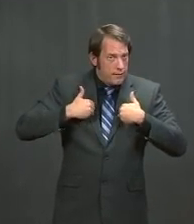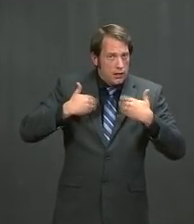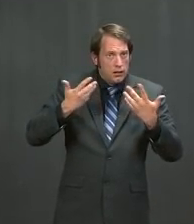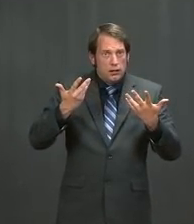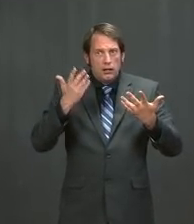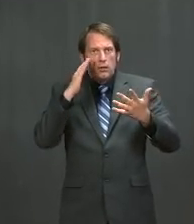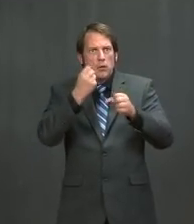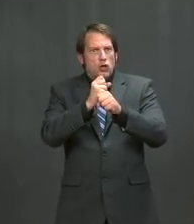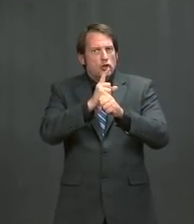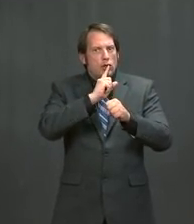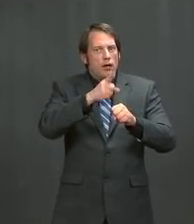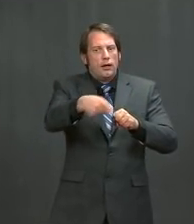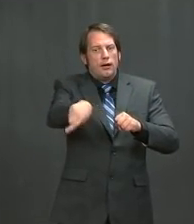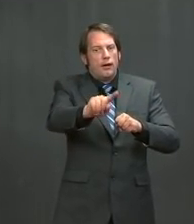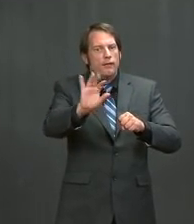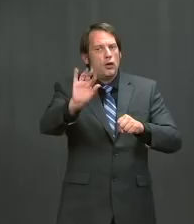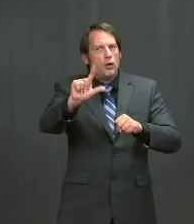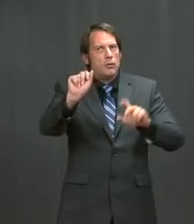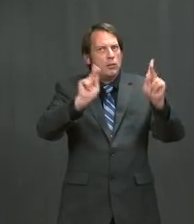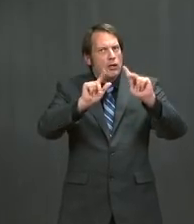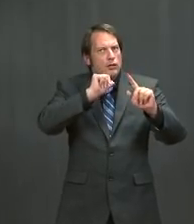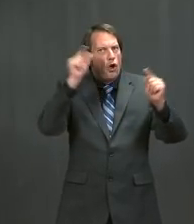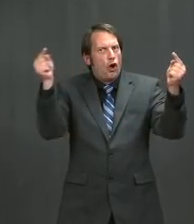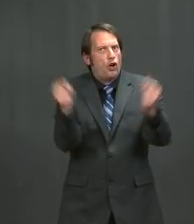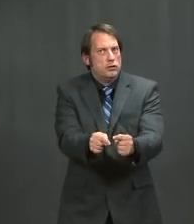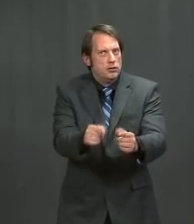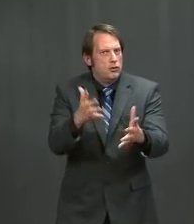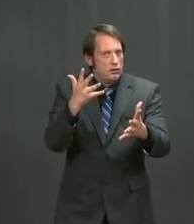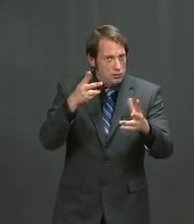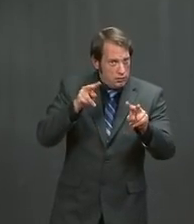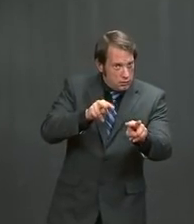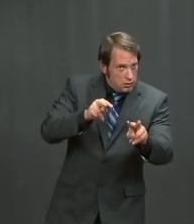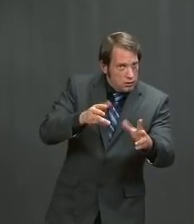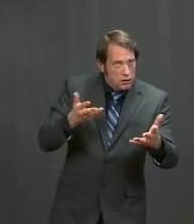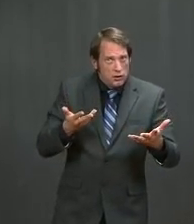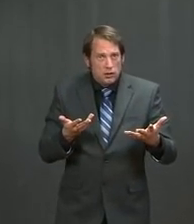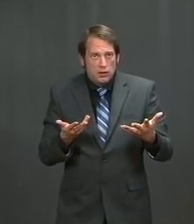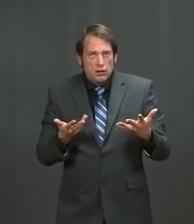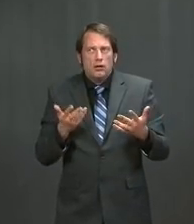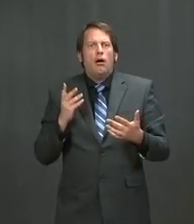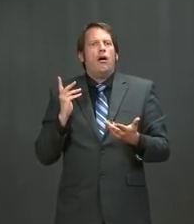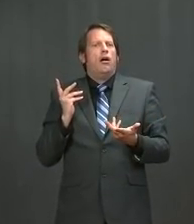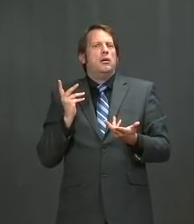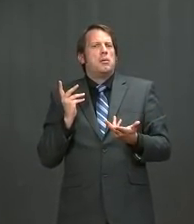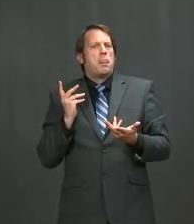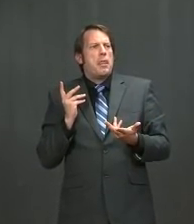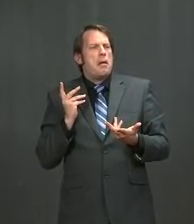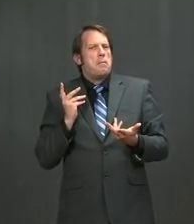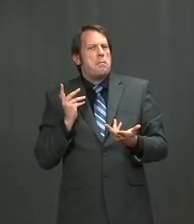just because of the steps or actions of leadership. And we will continue to take actions